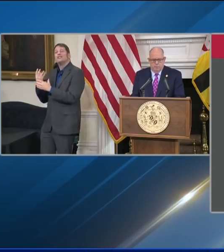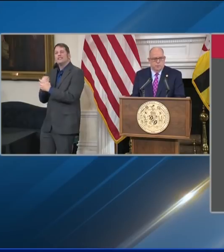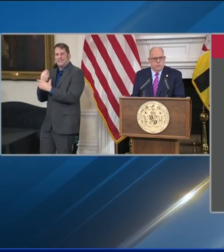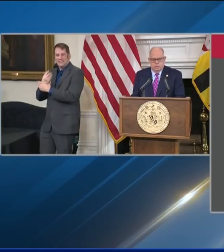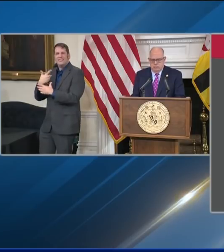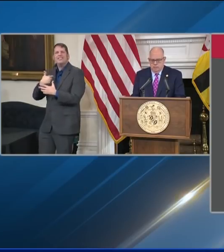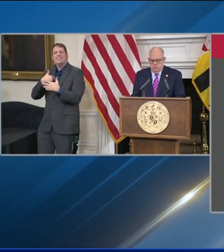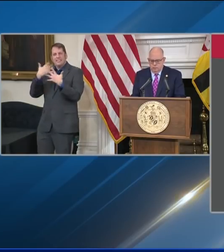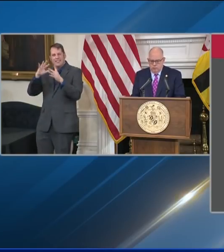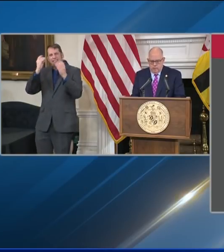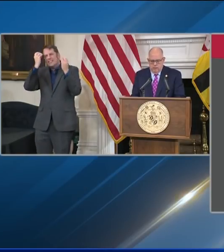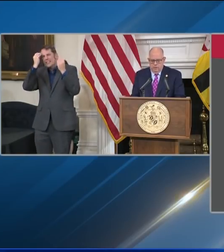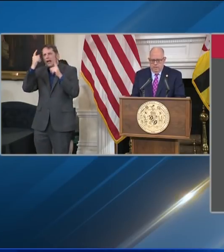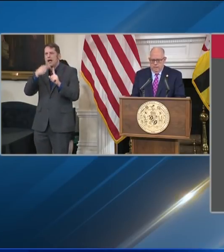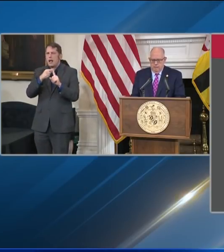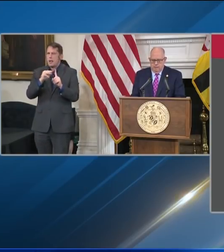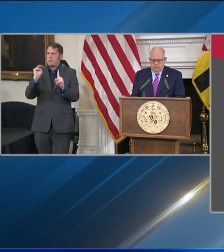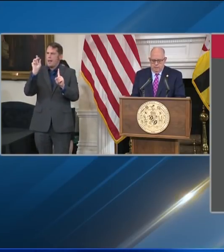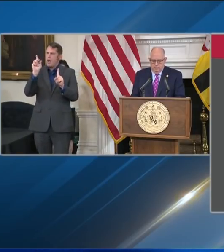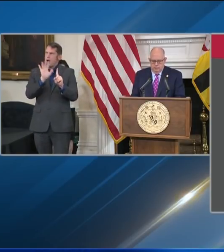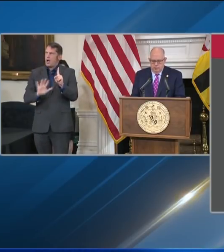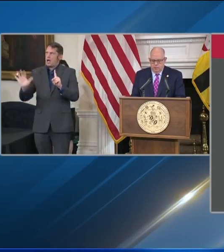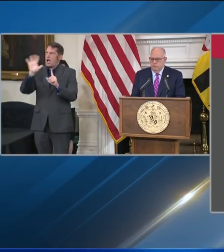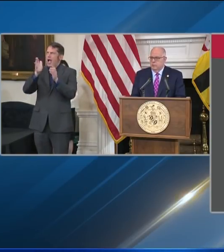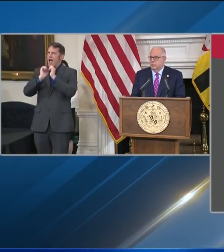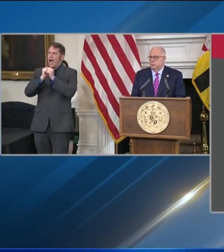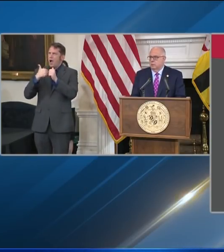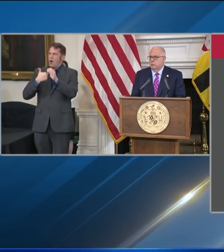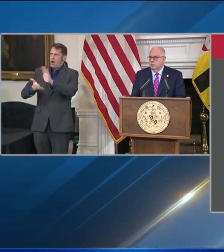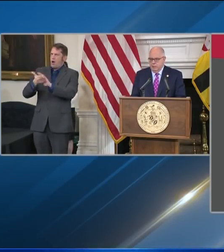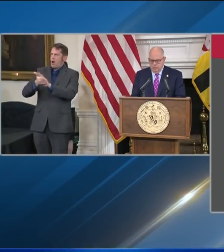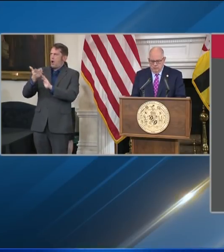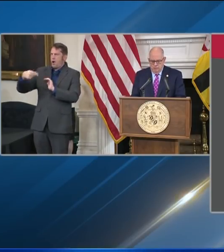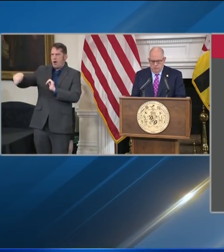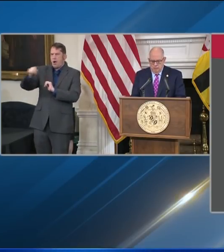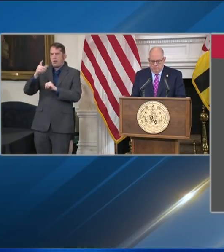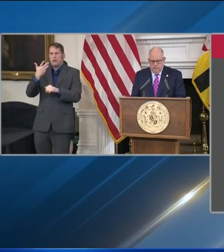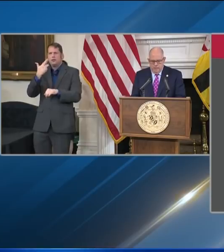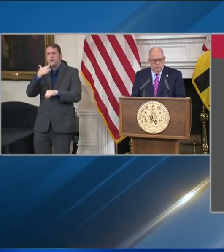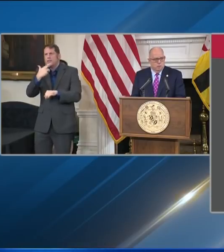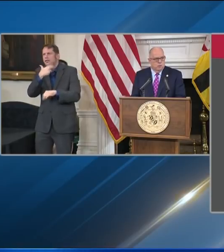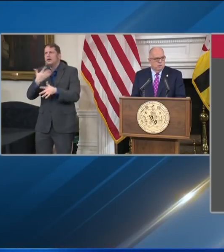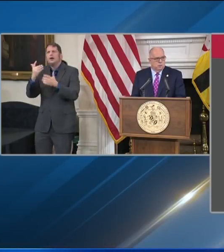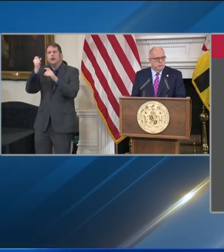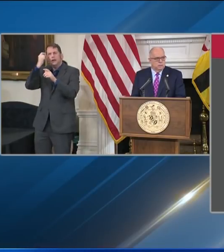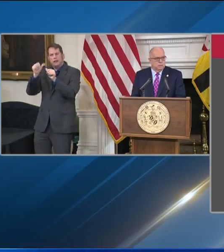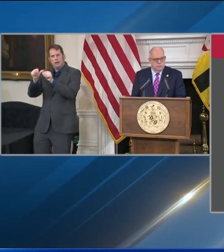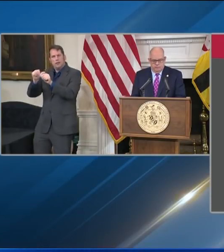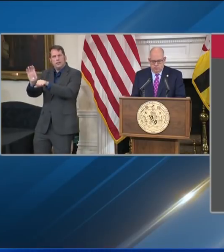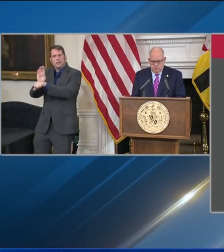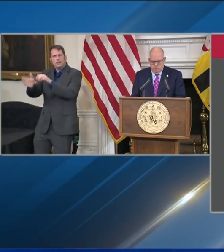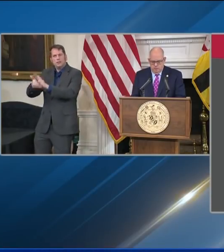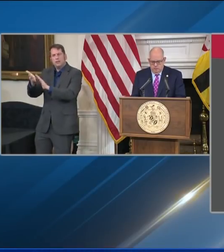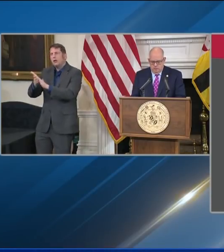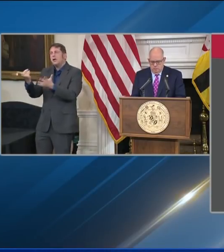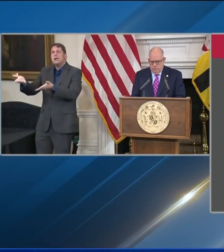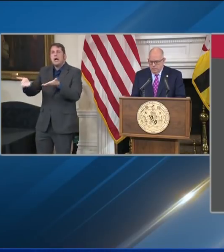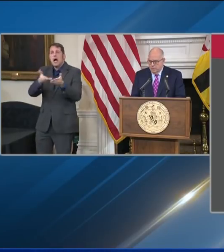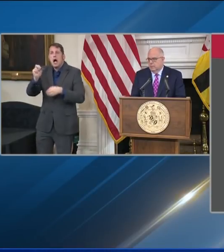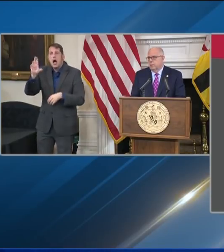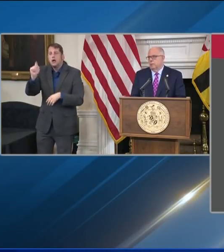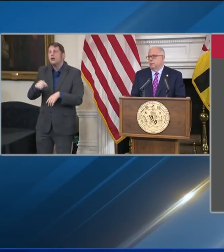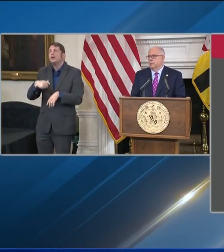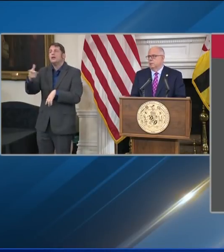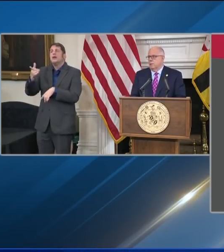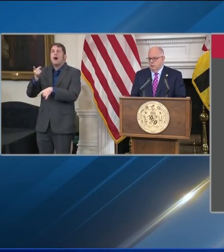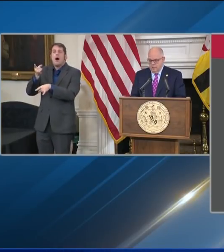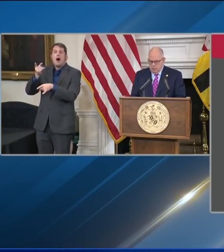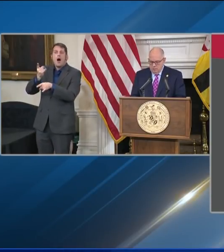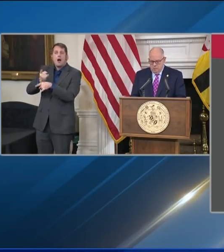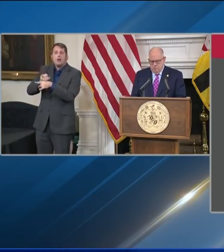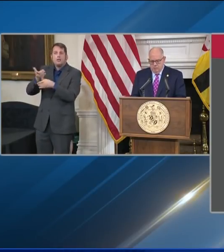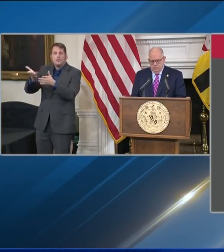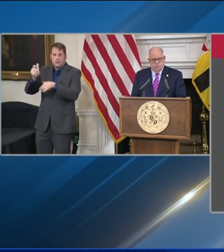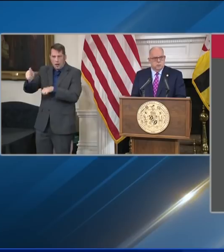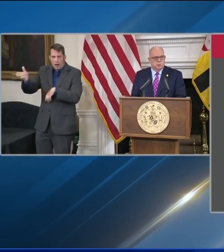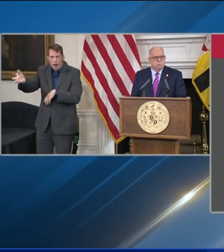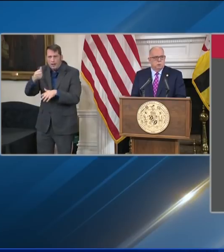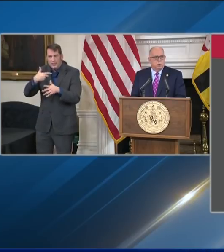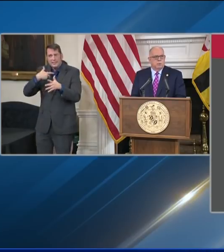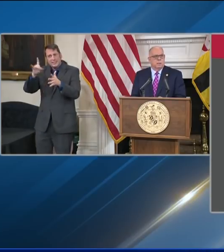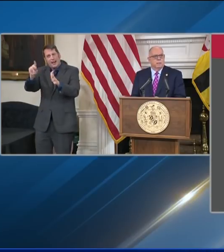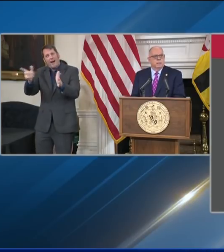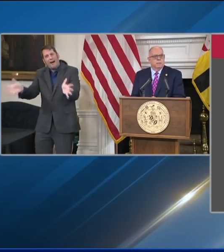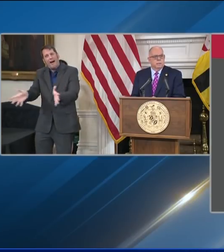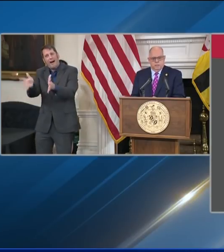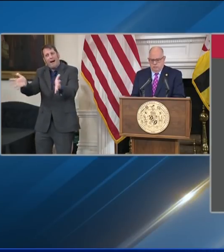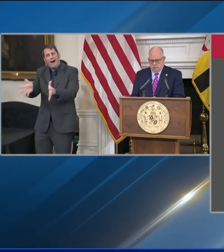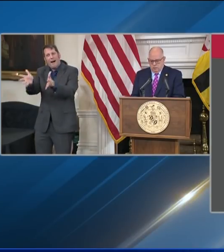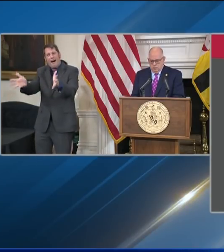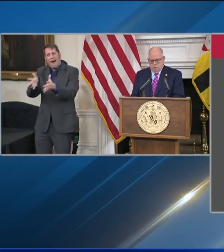WE TOOK STATEWIDE ACTION TO MAKE IT EASIER FOR RESTAURANTS TO ADAPT THEIR OPERATIONS FOR CARRY OUT AND DELIVERY SERVICES, INCLUDING OFF-SITE ALCOHOL SALES AND DELIVERIES.